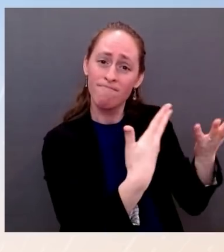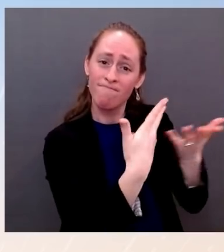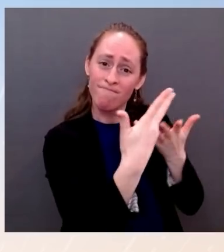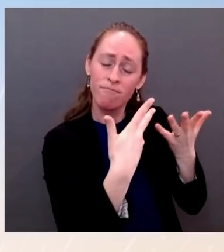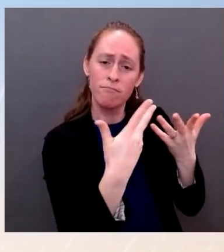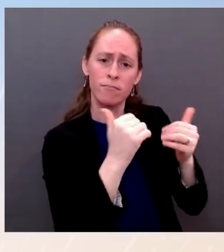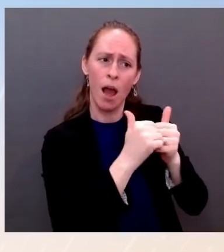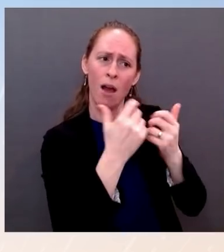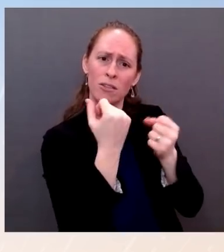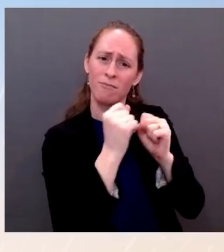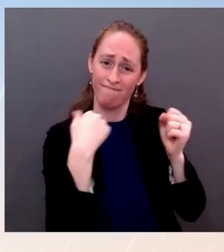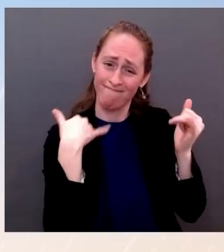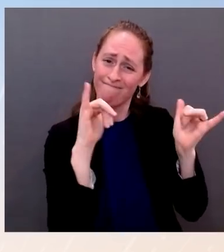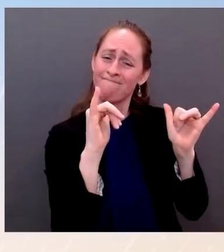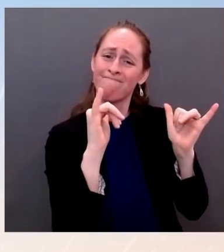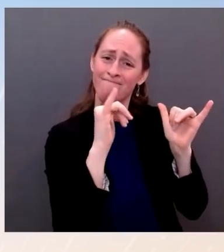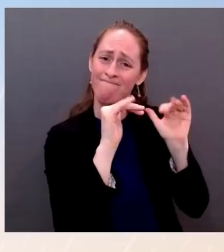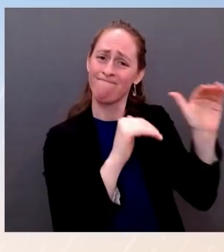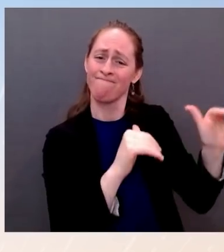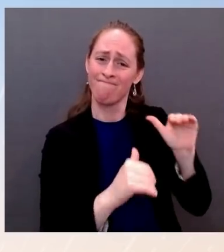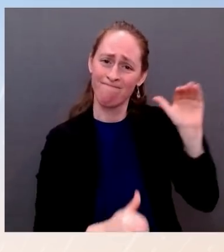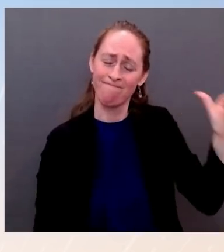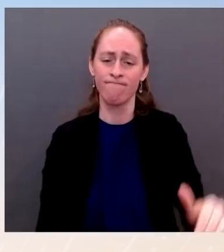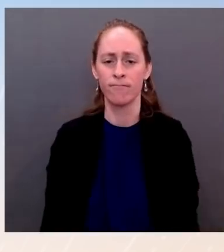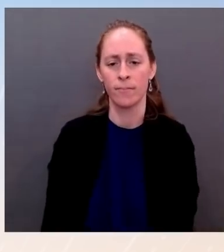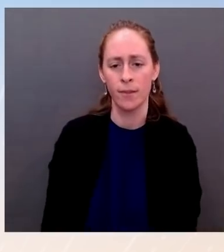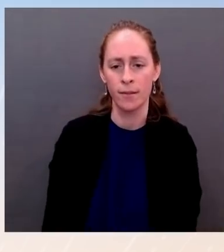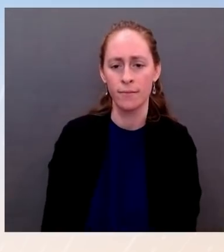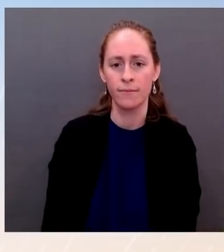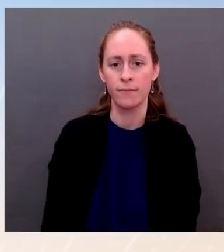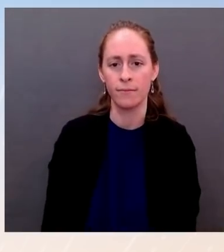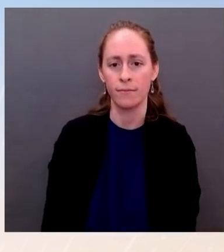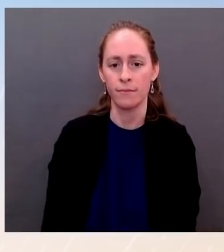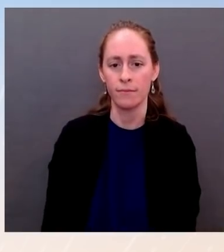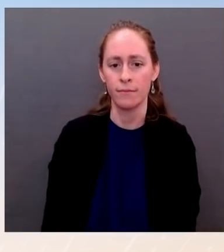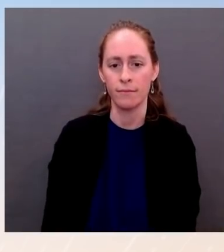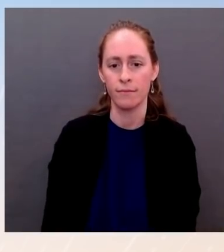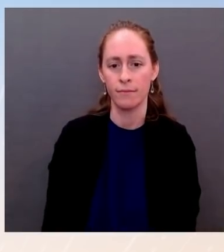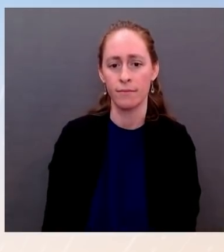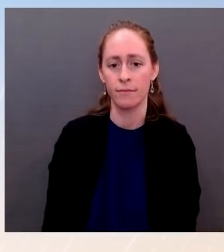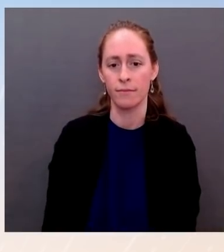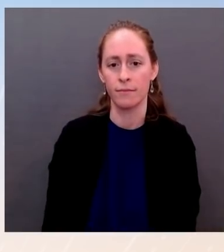Two questions for you. Next week, the Vice President is going to Germany for the Munich Security Conference.